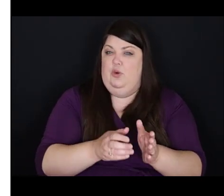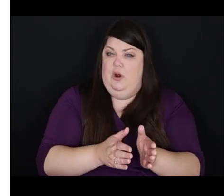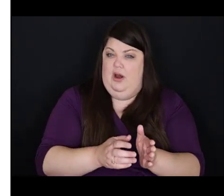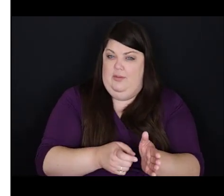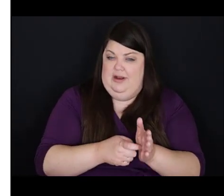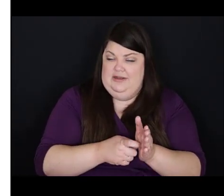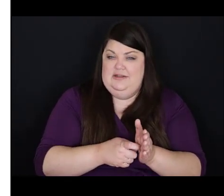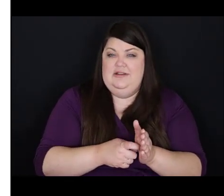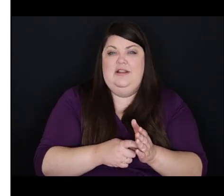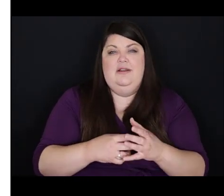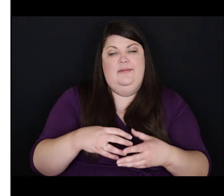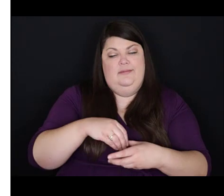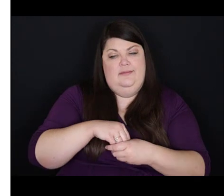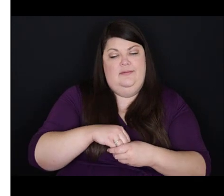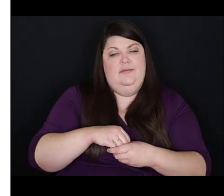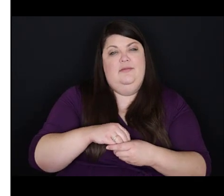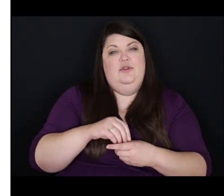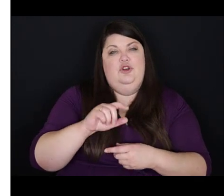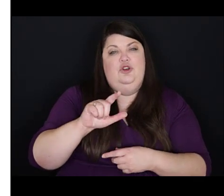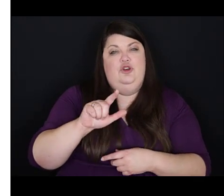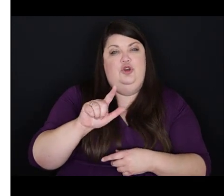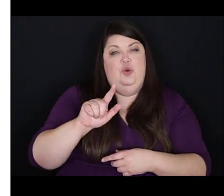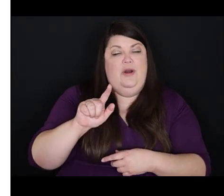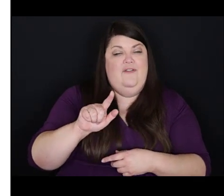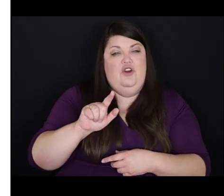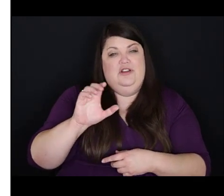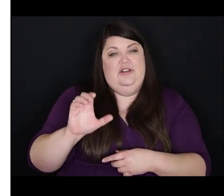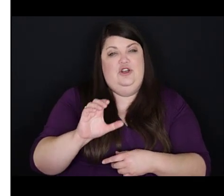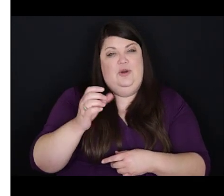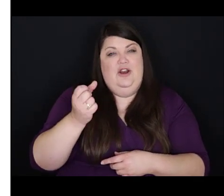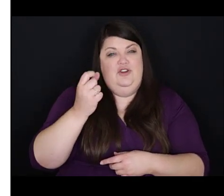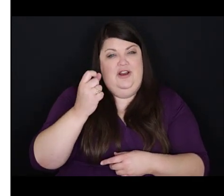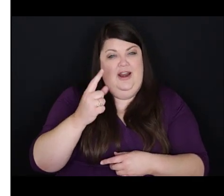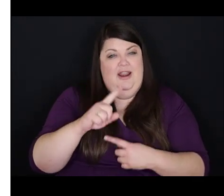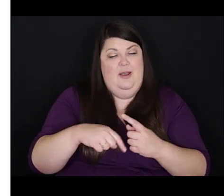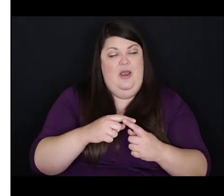understanding of the evolving labor force and needs of individuals with disabilities,”